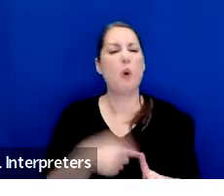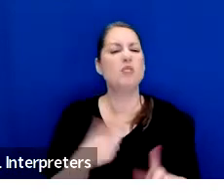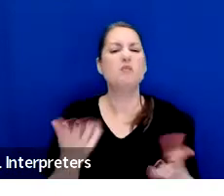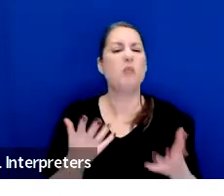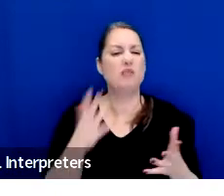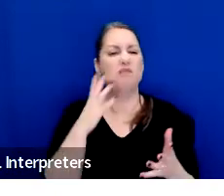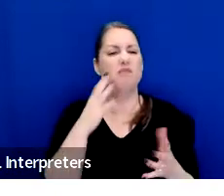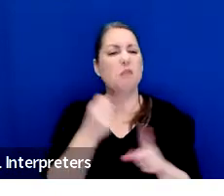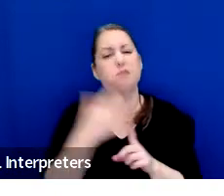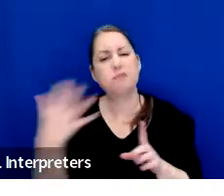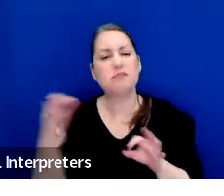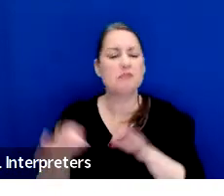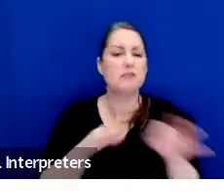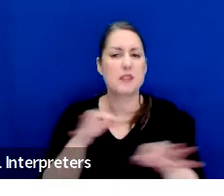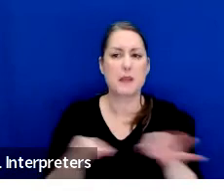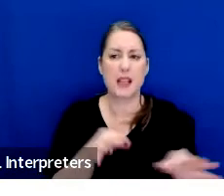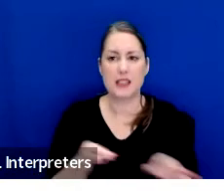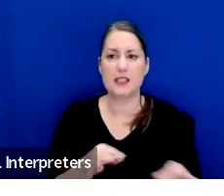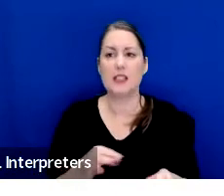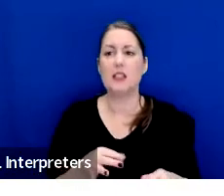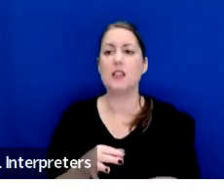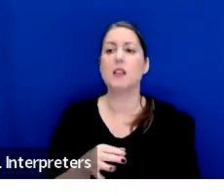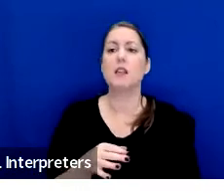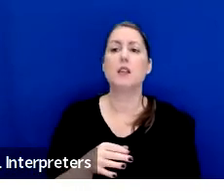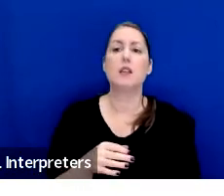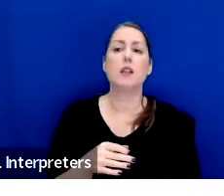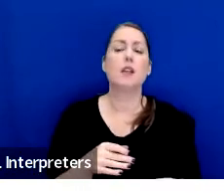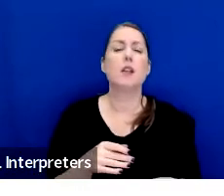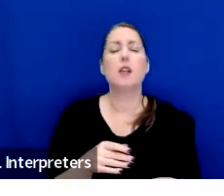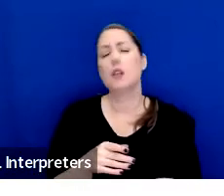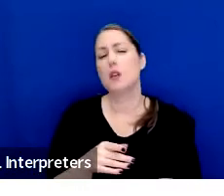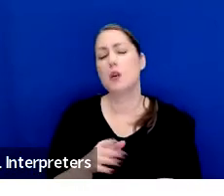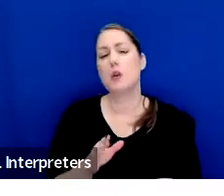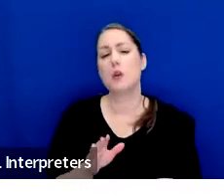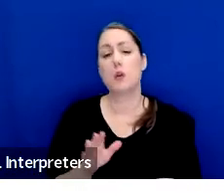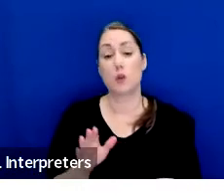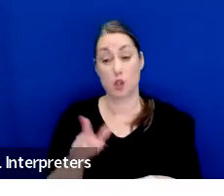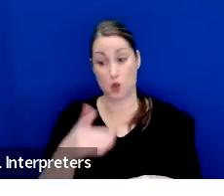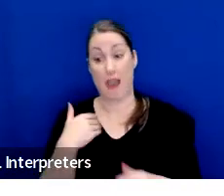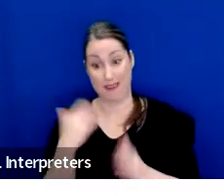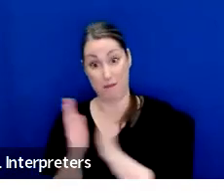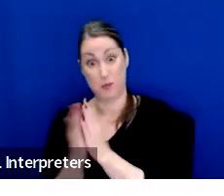of course I encourage everybody to ditch your commercial textbook and it's